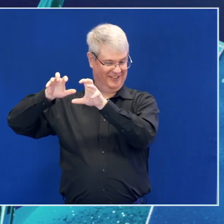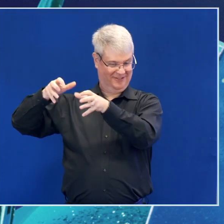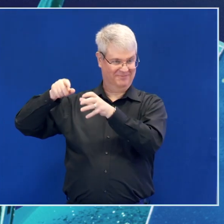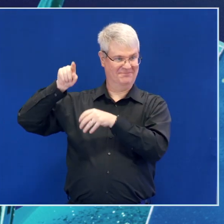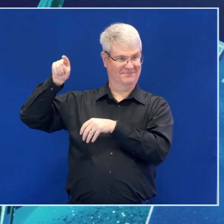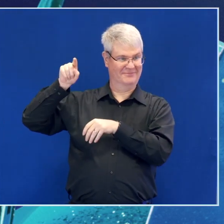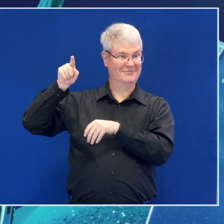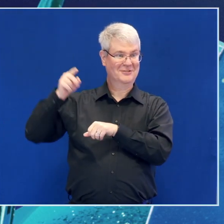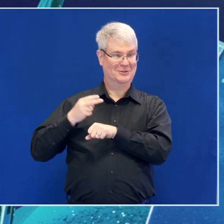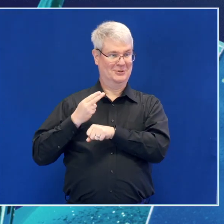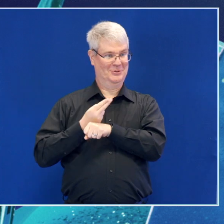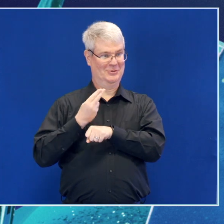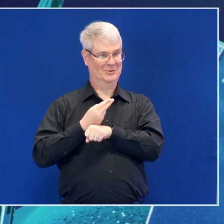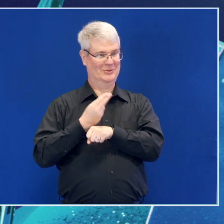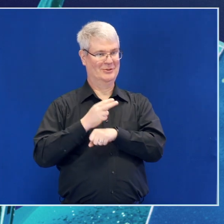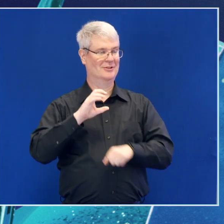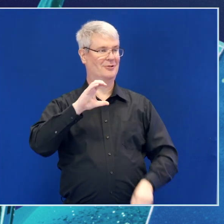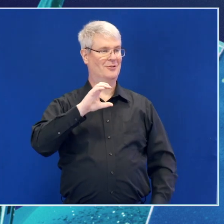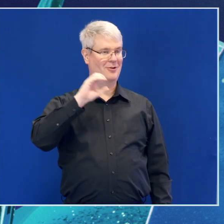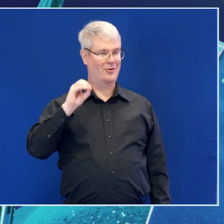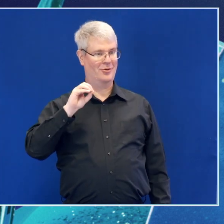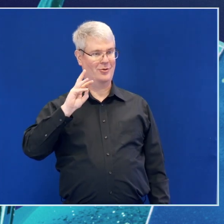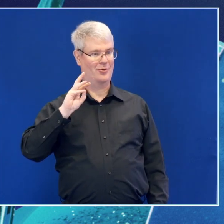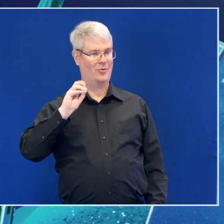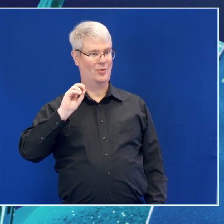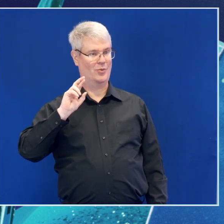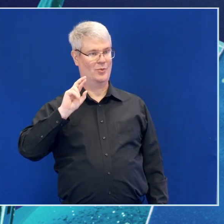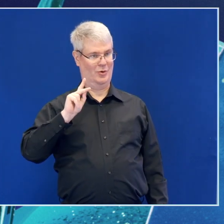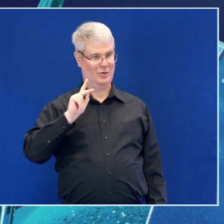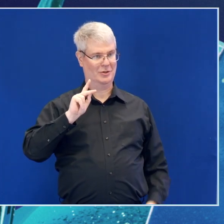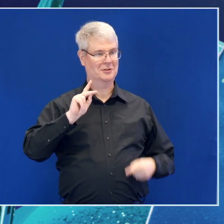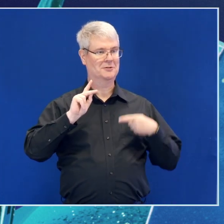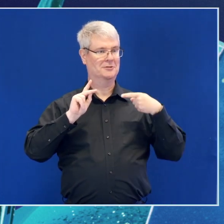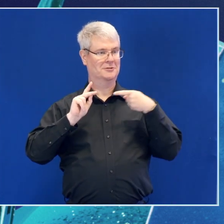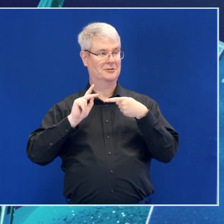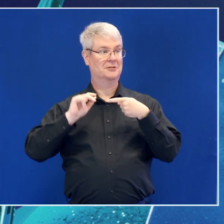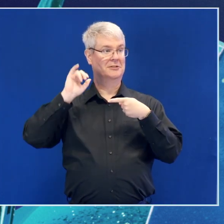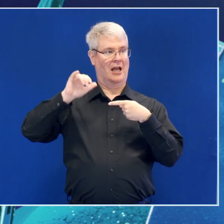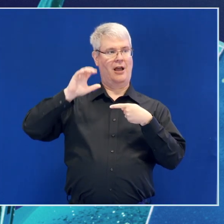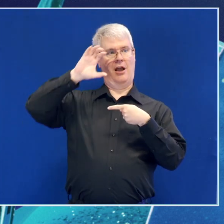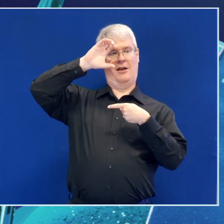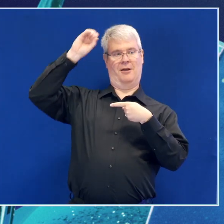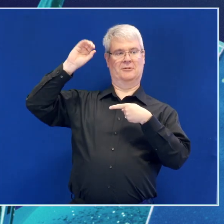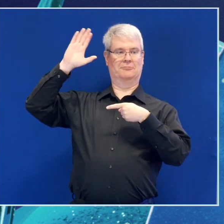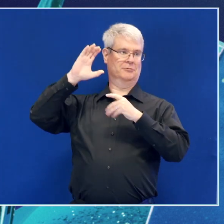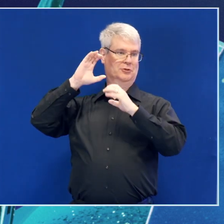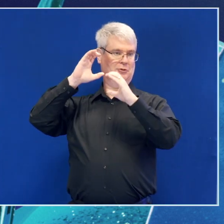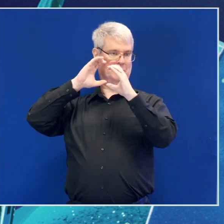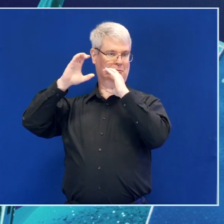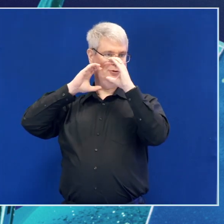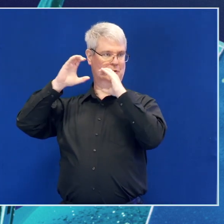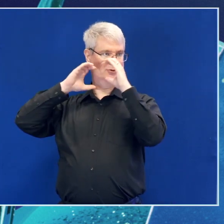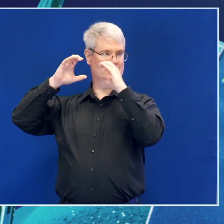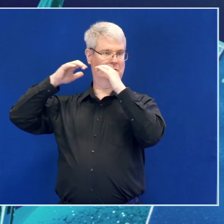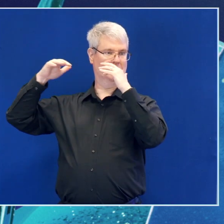This is a corporate communication generator, and he built this for a customer. And I said, that's amazing.